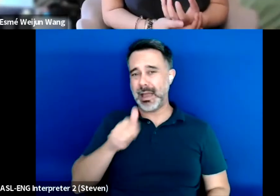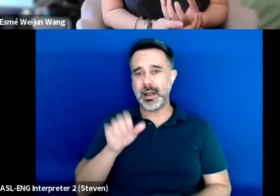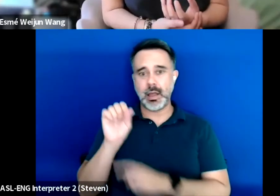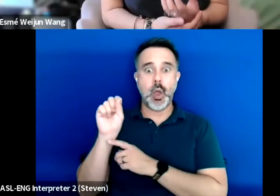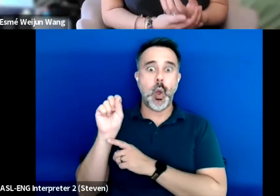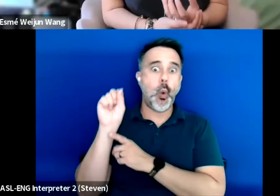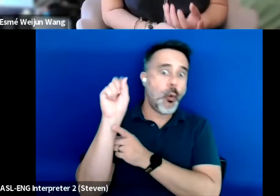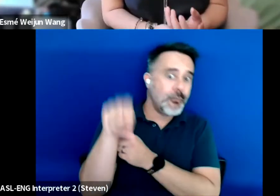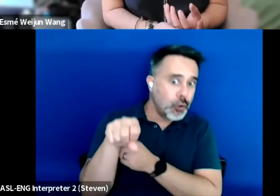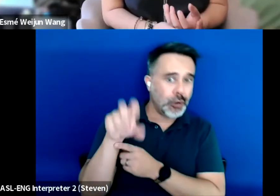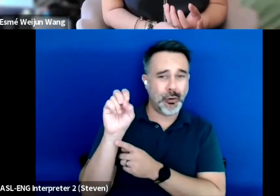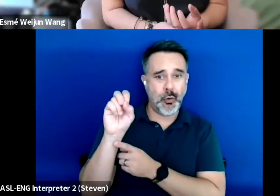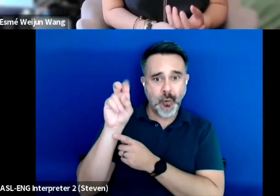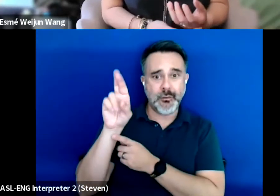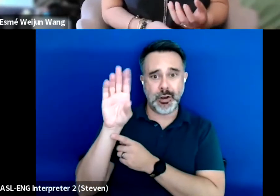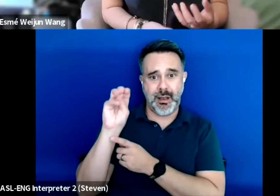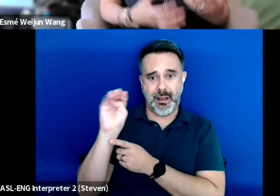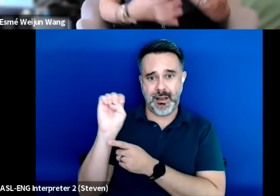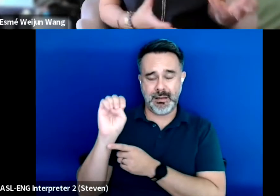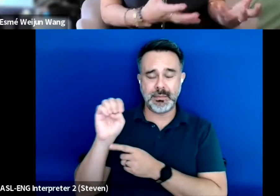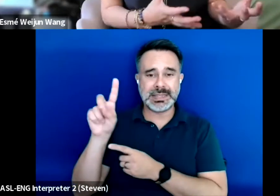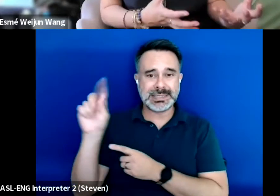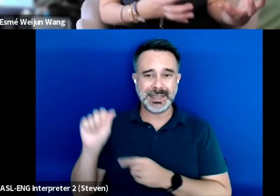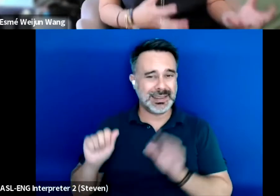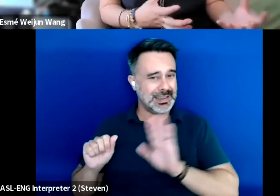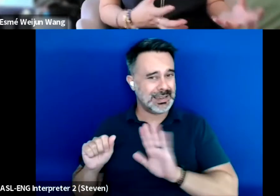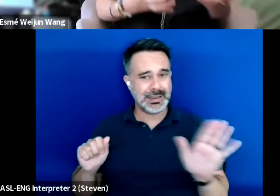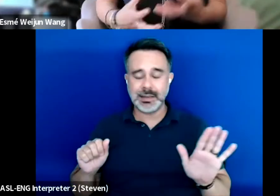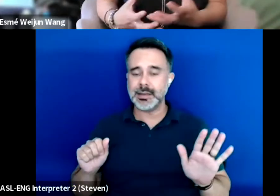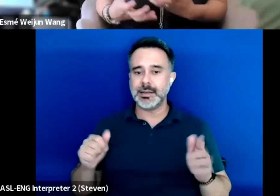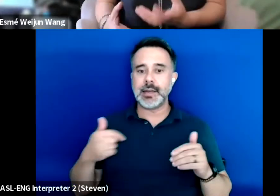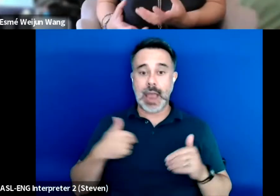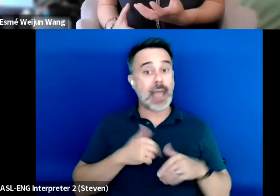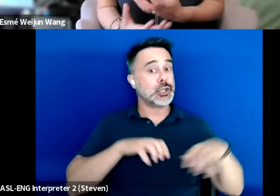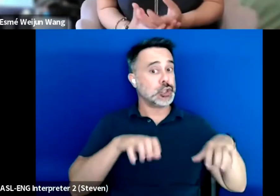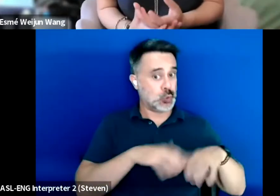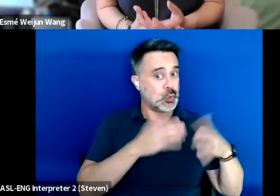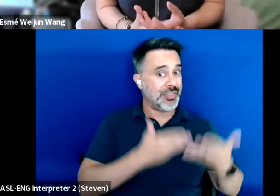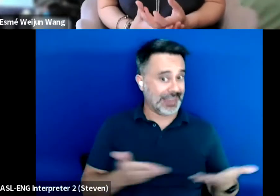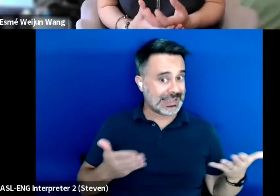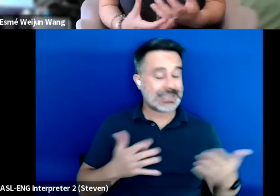and it would -- it would just be like this really difficult-to-read,